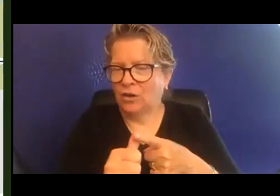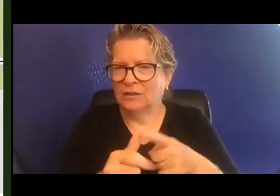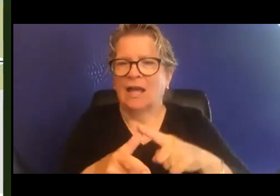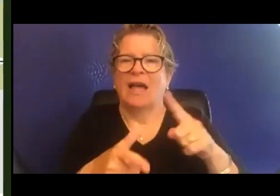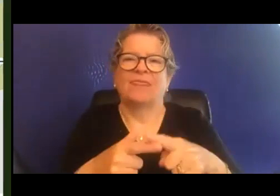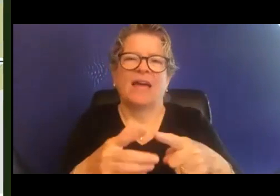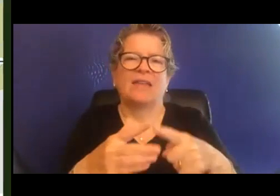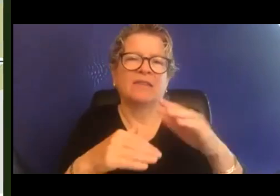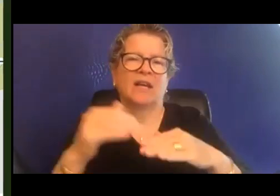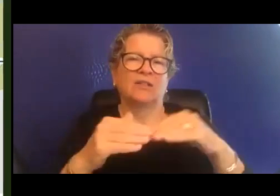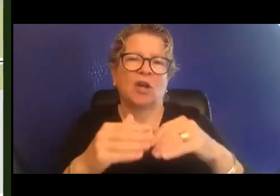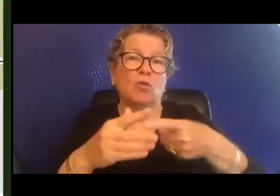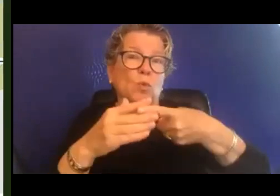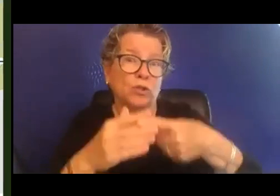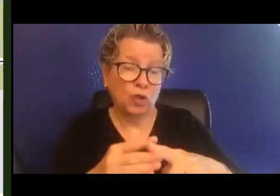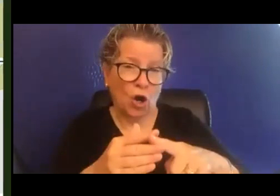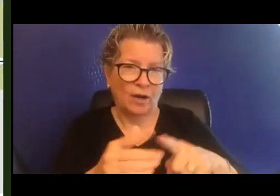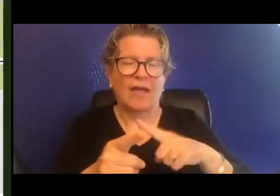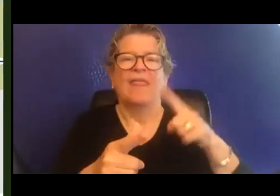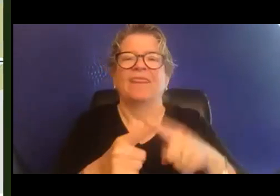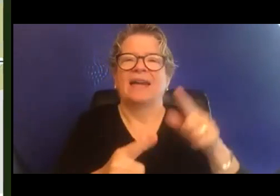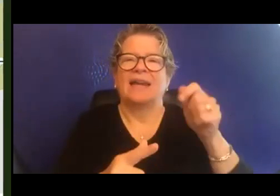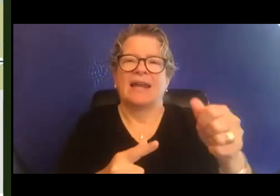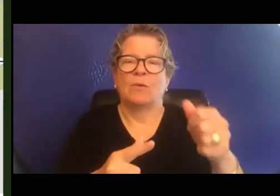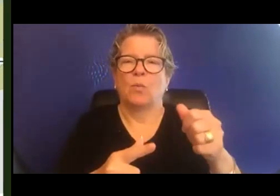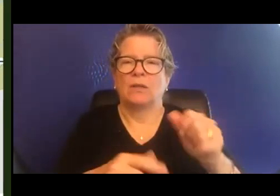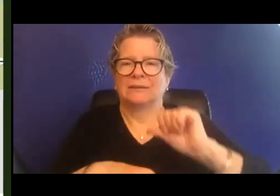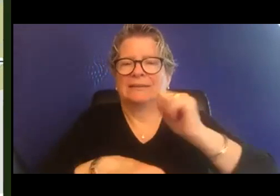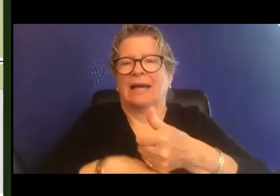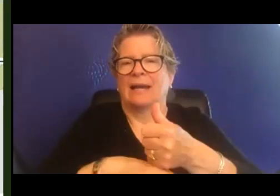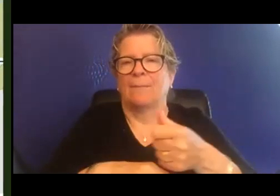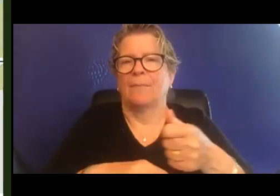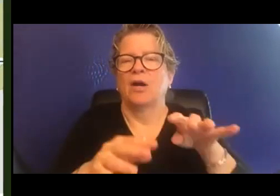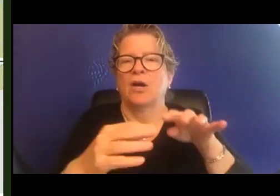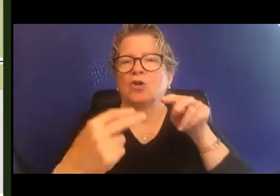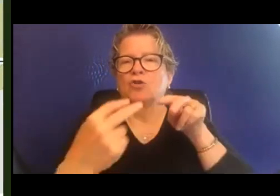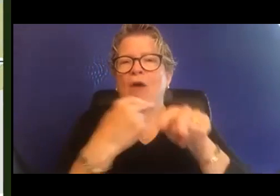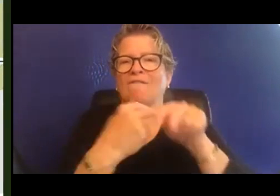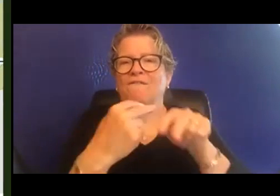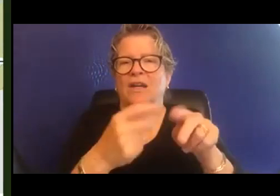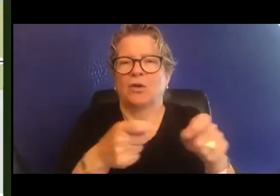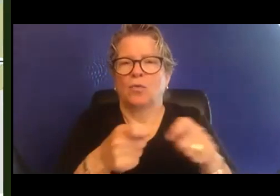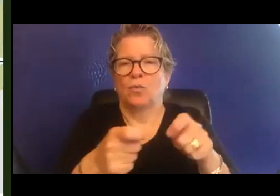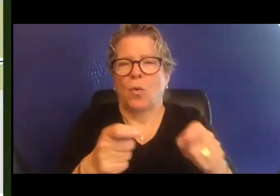starts. He'll go a traffic control plan, it will be based on requirements